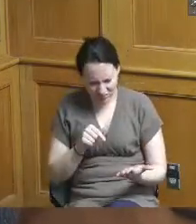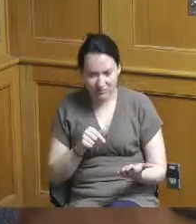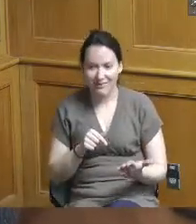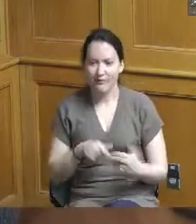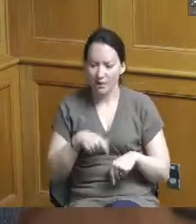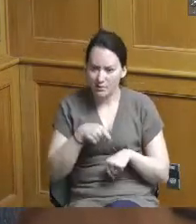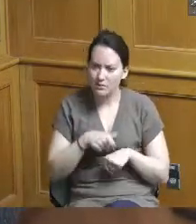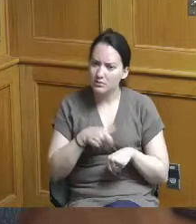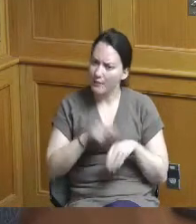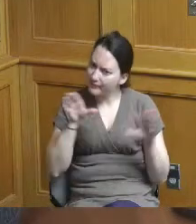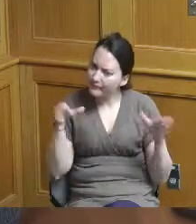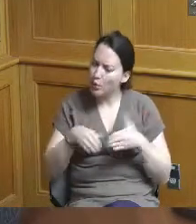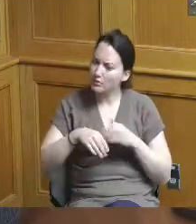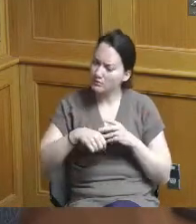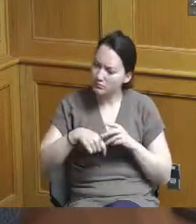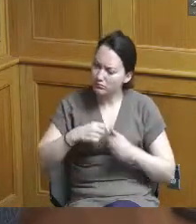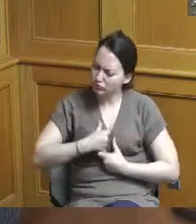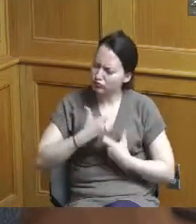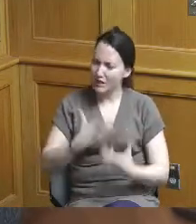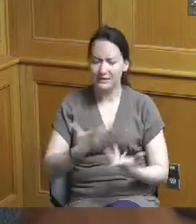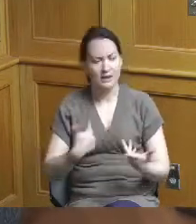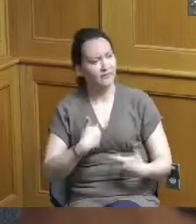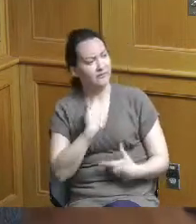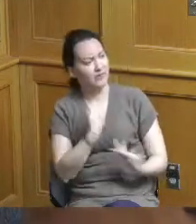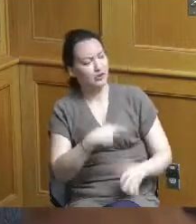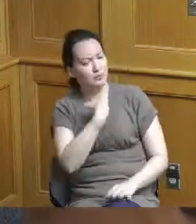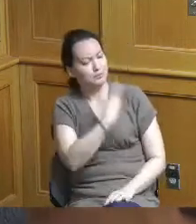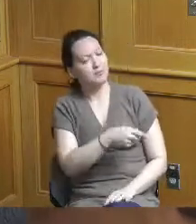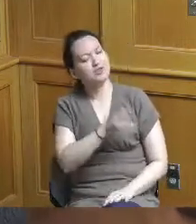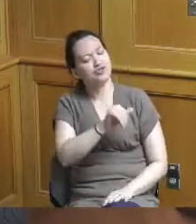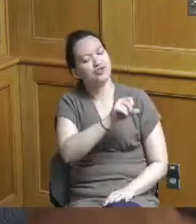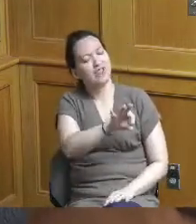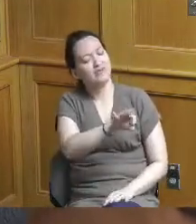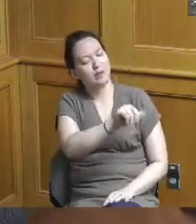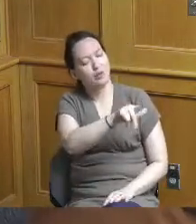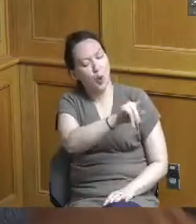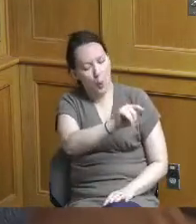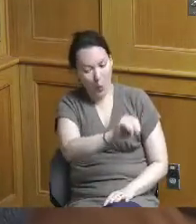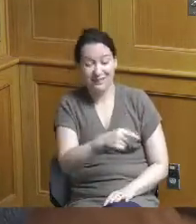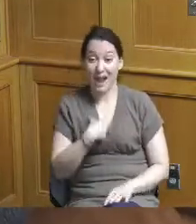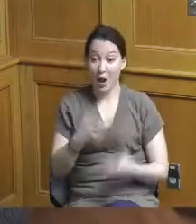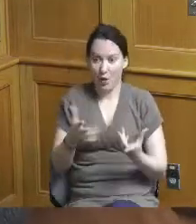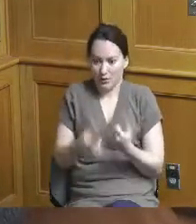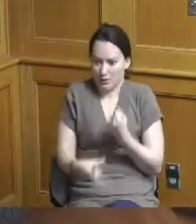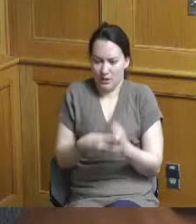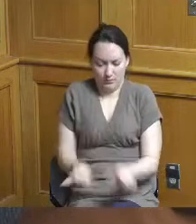some time in it and I expressed to Mr Aluotto that I wanted to keep the same narrative that